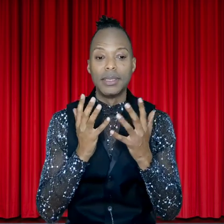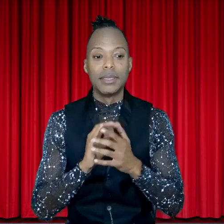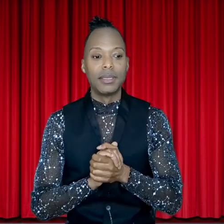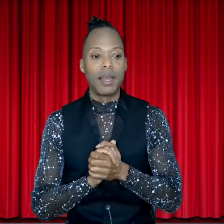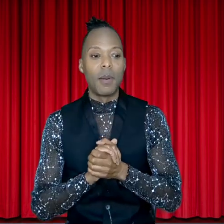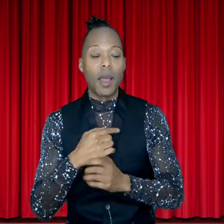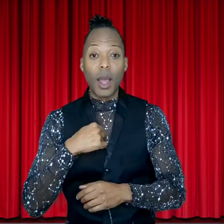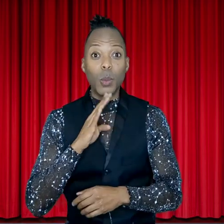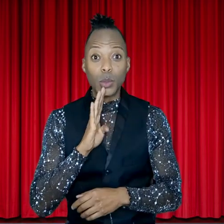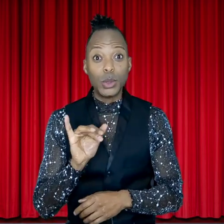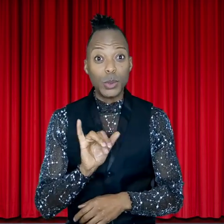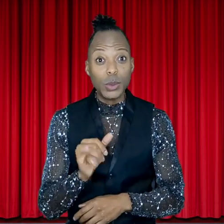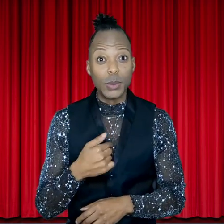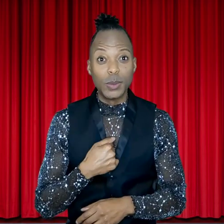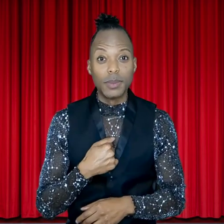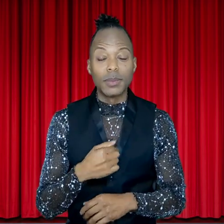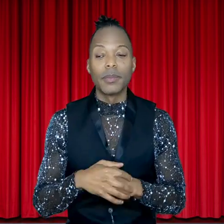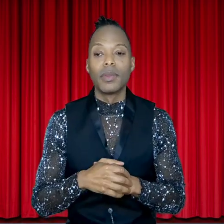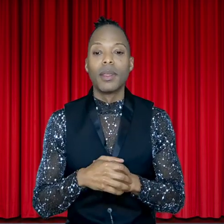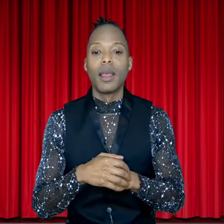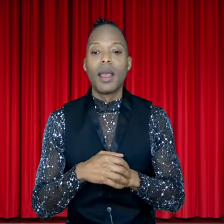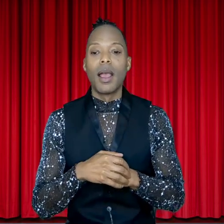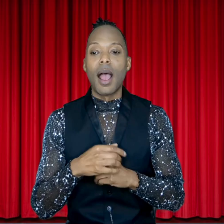I would be afraid just to lap someone!